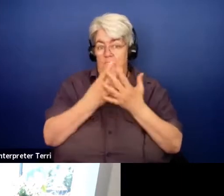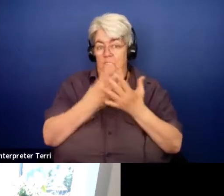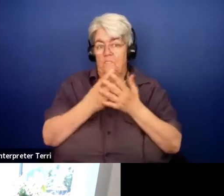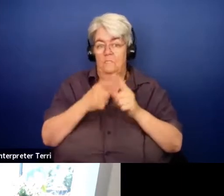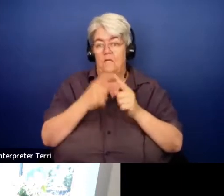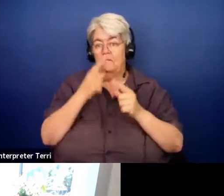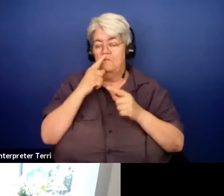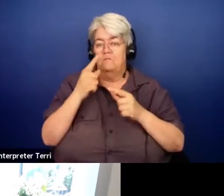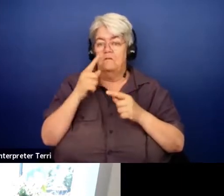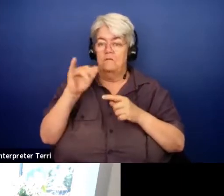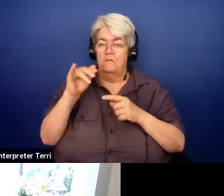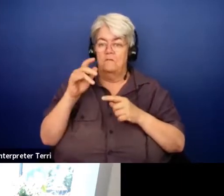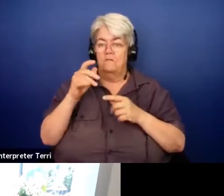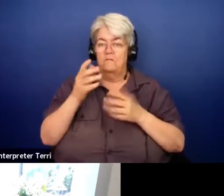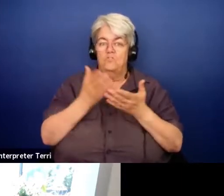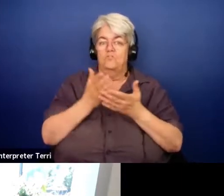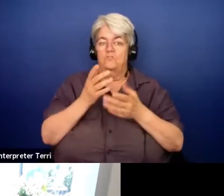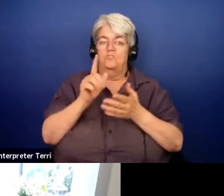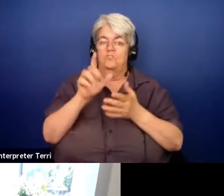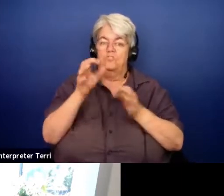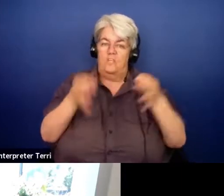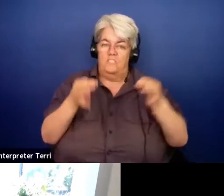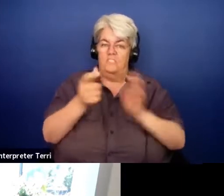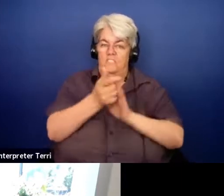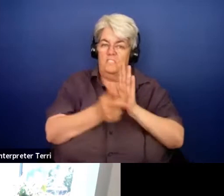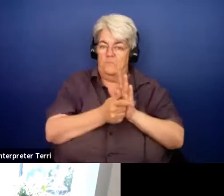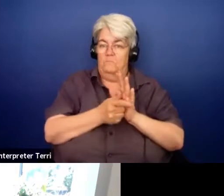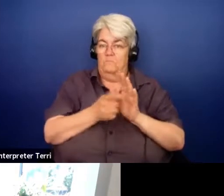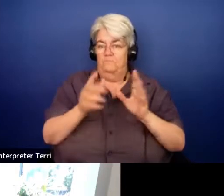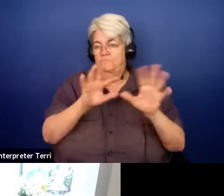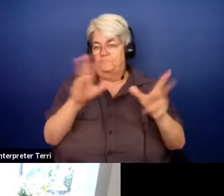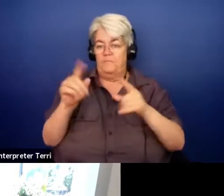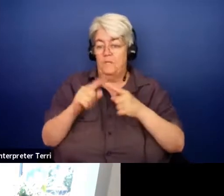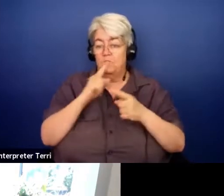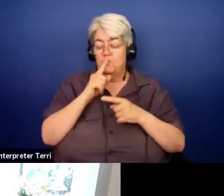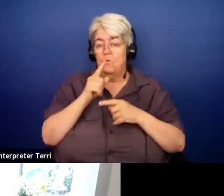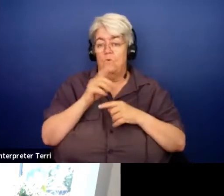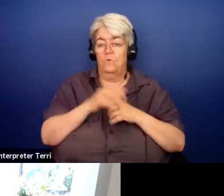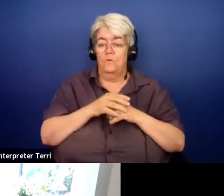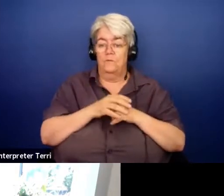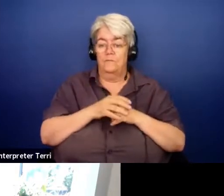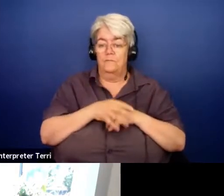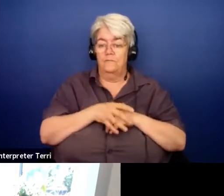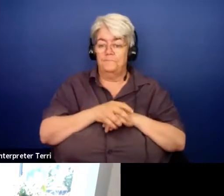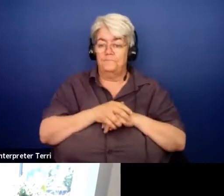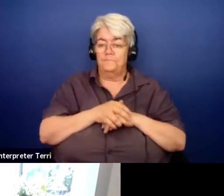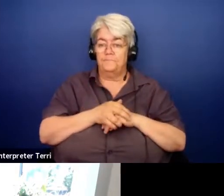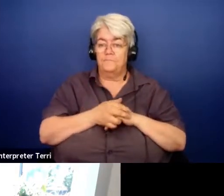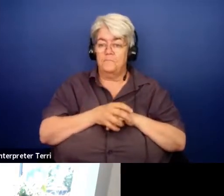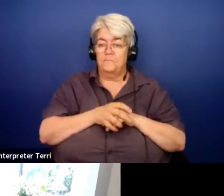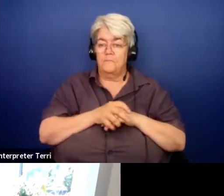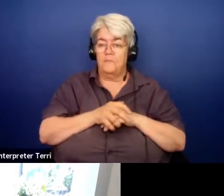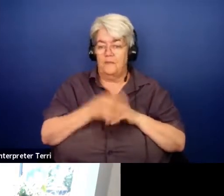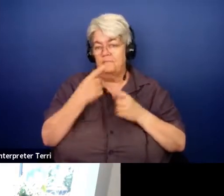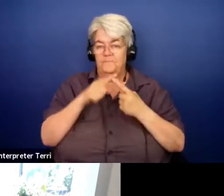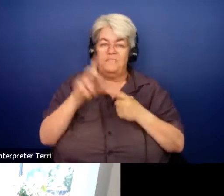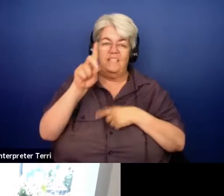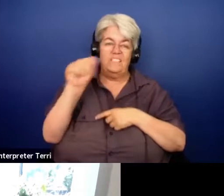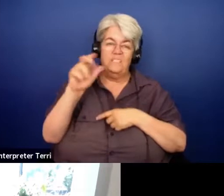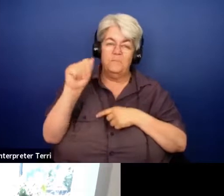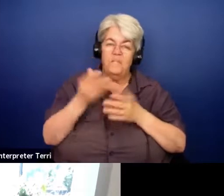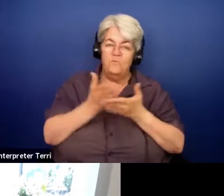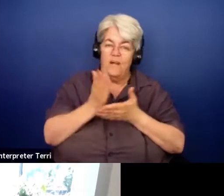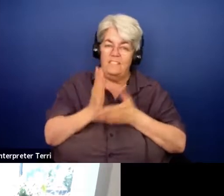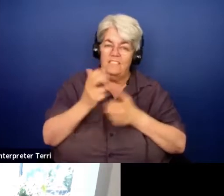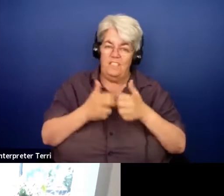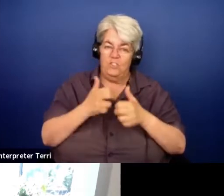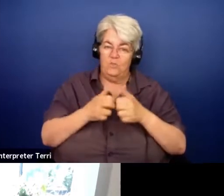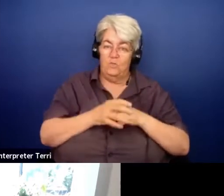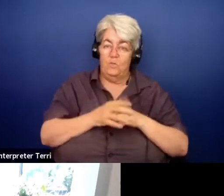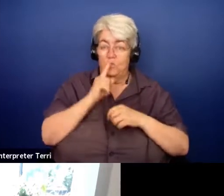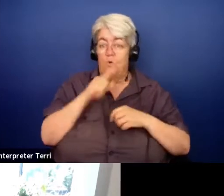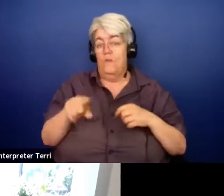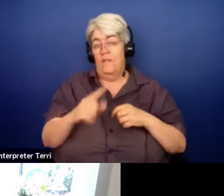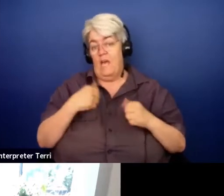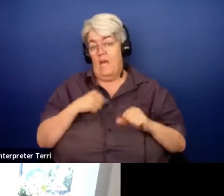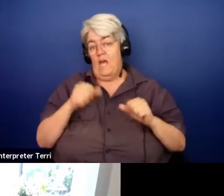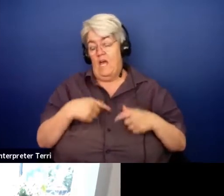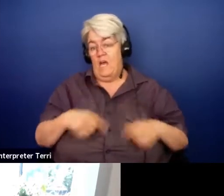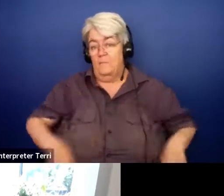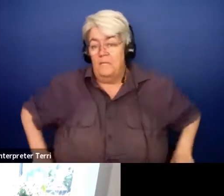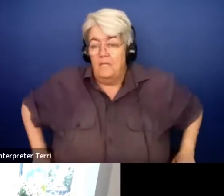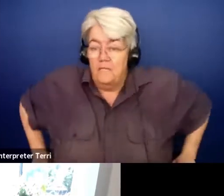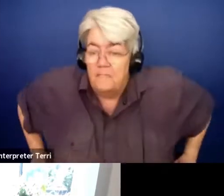It kind of gets to be almost like a disability rights issue. So there can be -- I think it